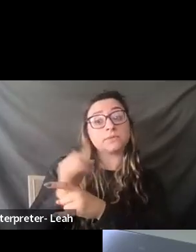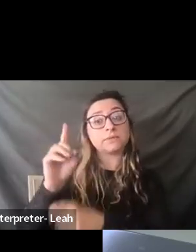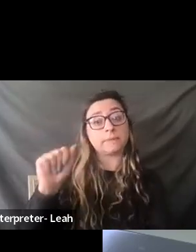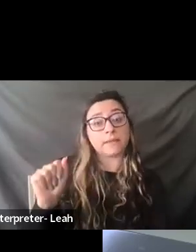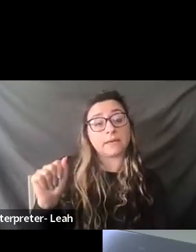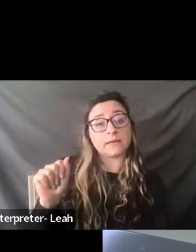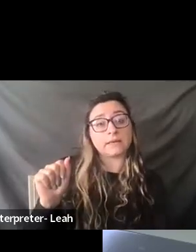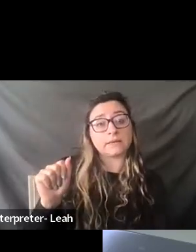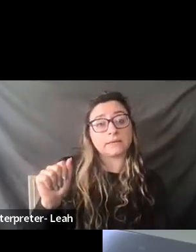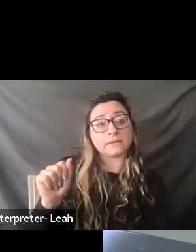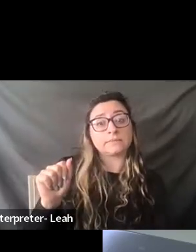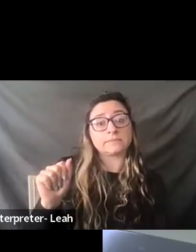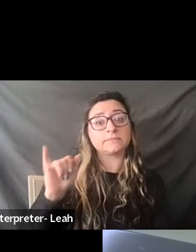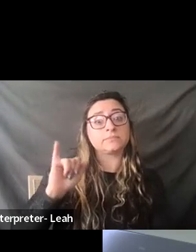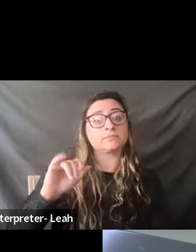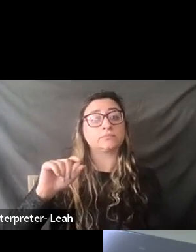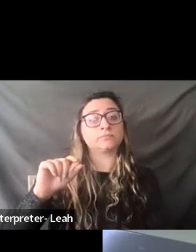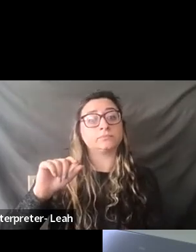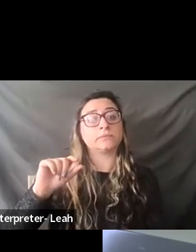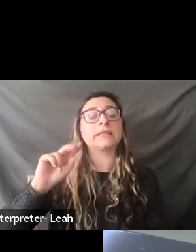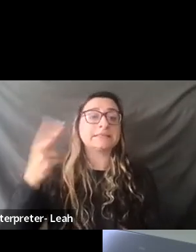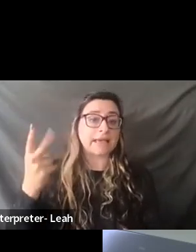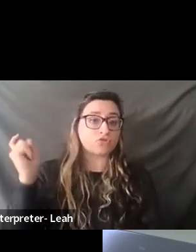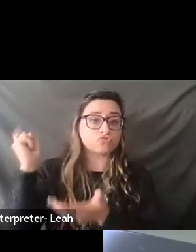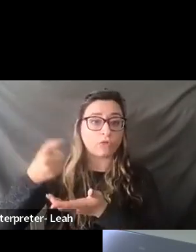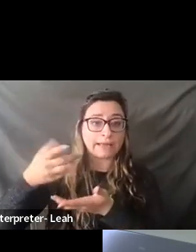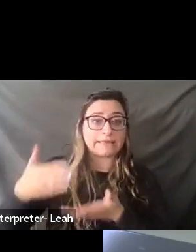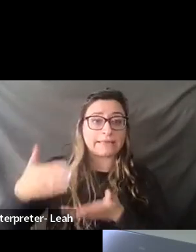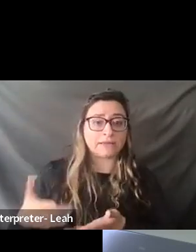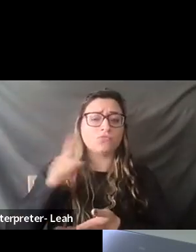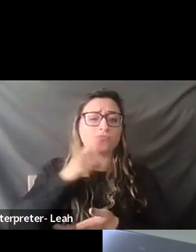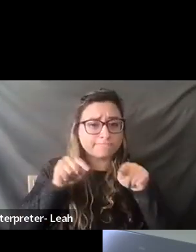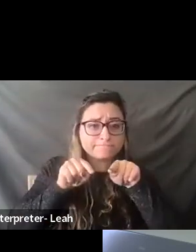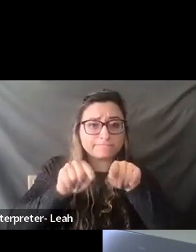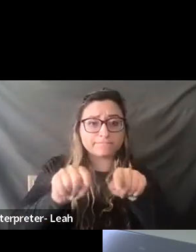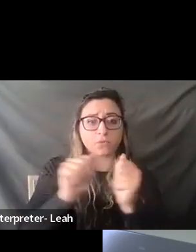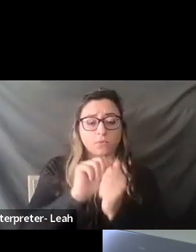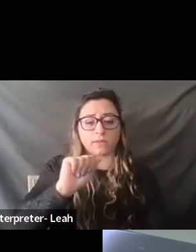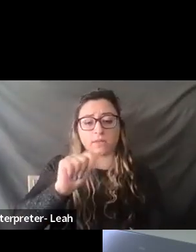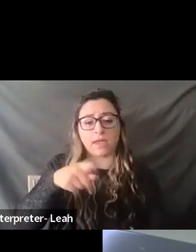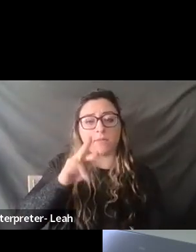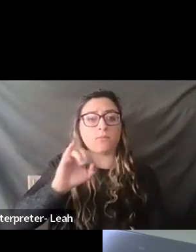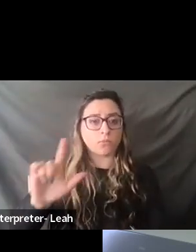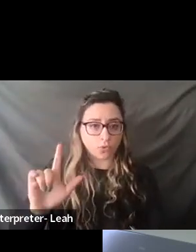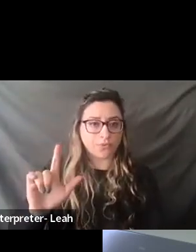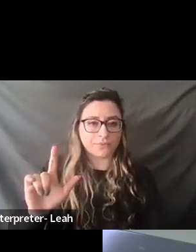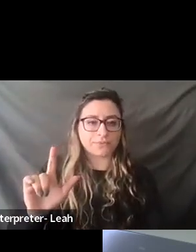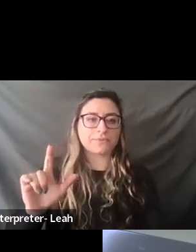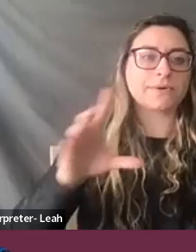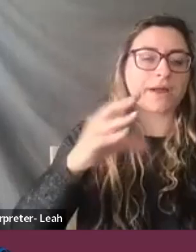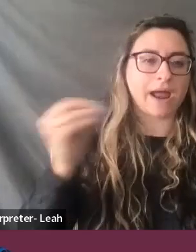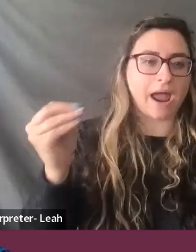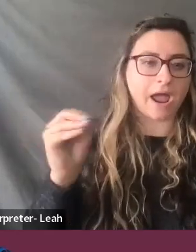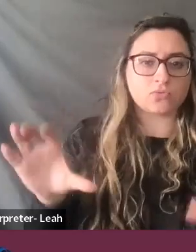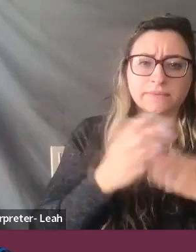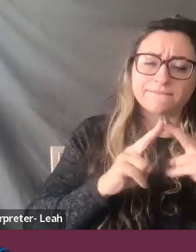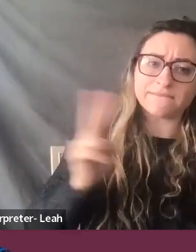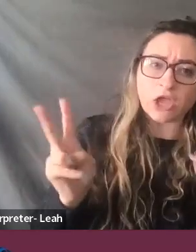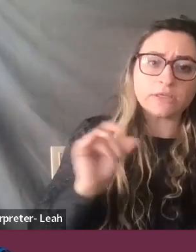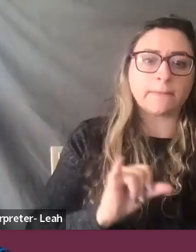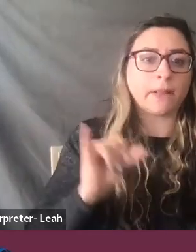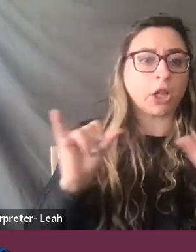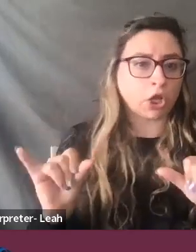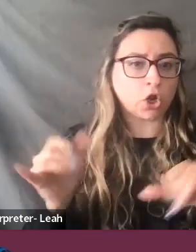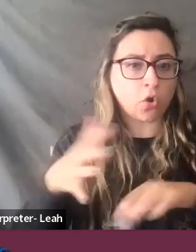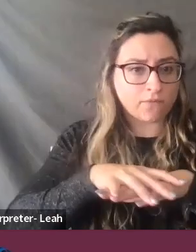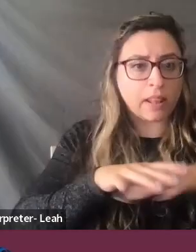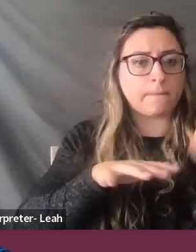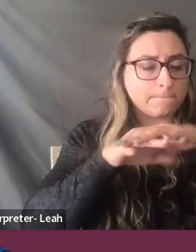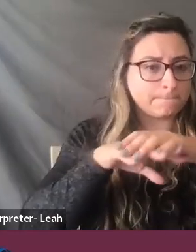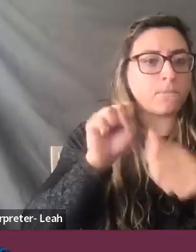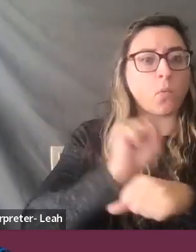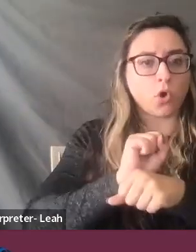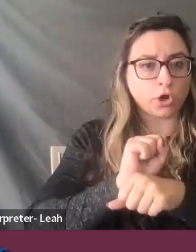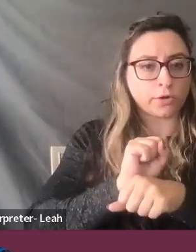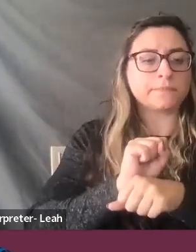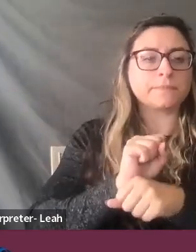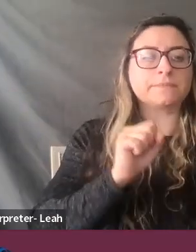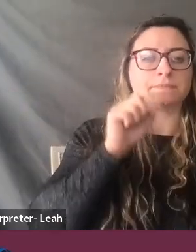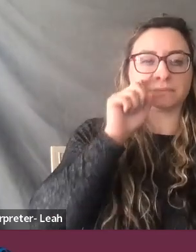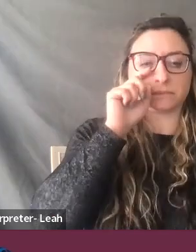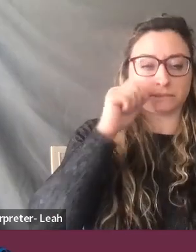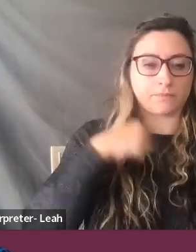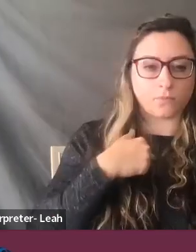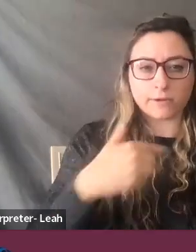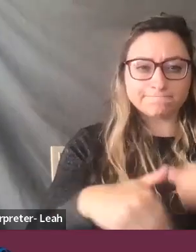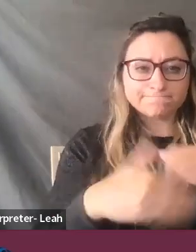I am the director for the emergency disaster and climate resilience work at the world institute on disabilities, and I have had the good fortune of leading this project and collaborating with the Partnership For Inclusive Disaster Strategies on pieces of that and with some department of health representatives.